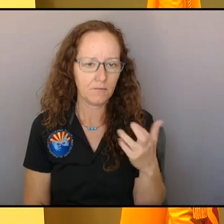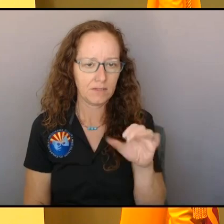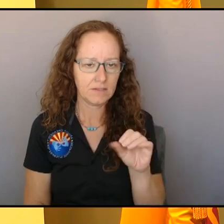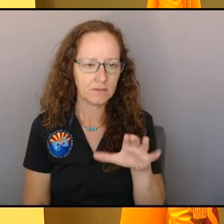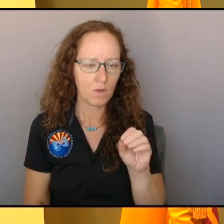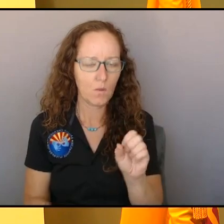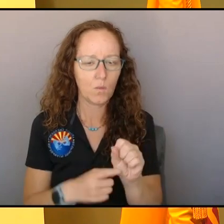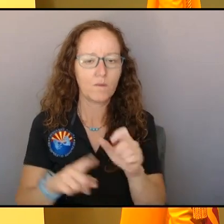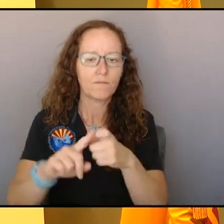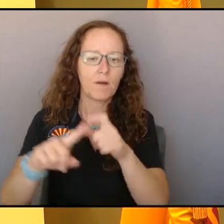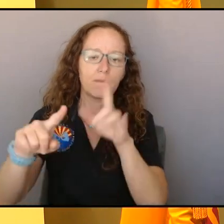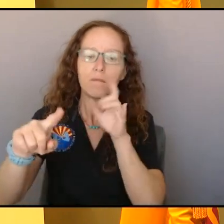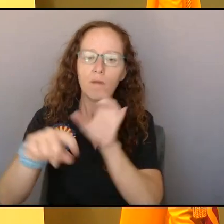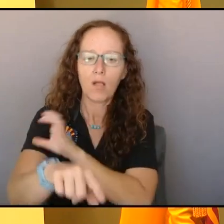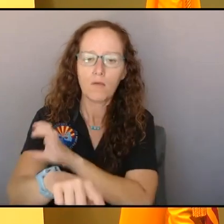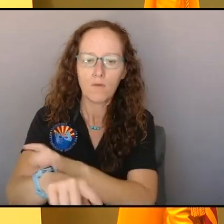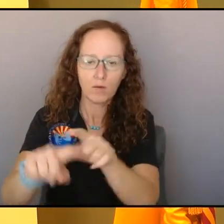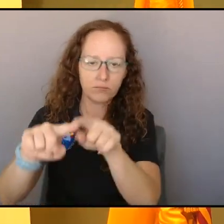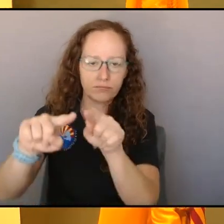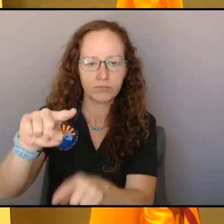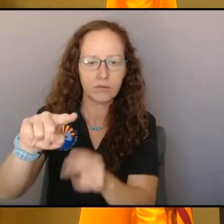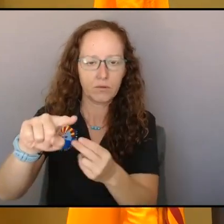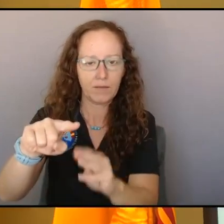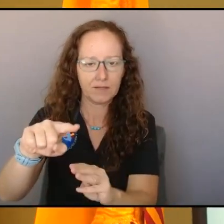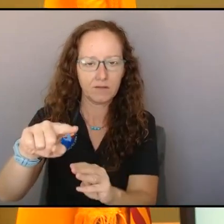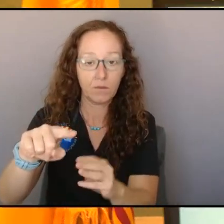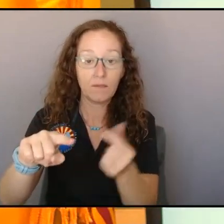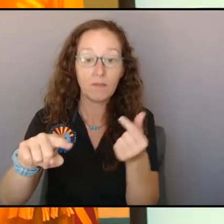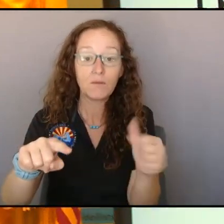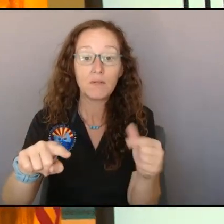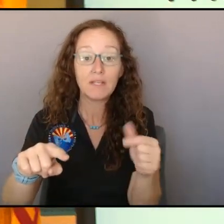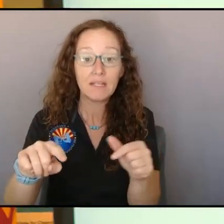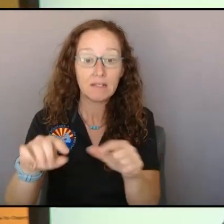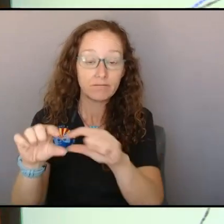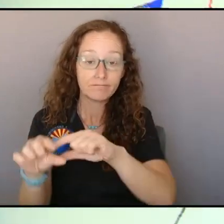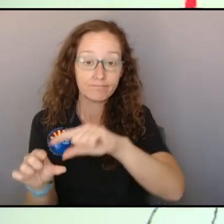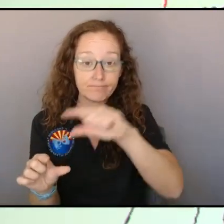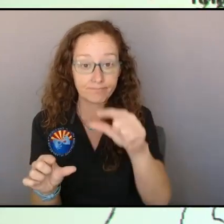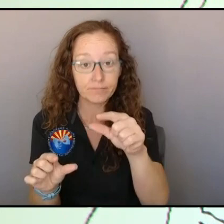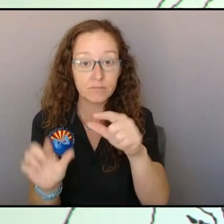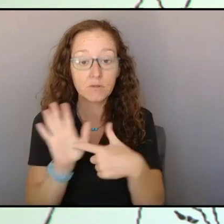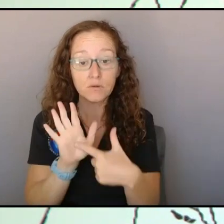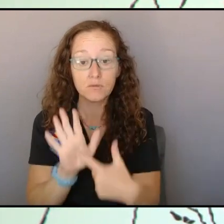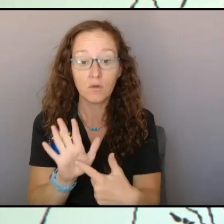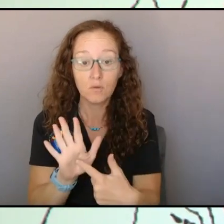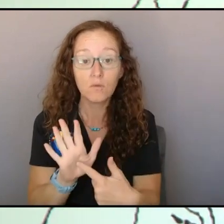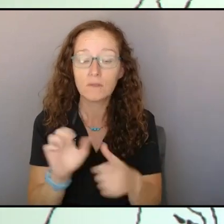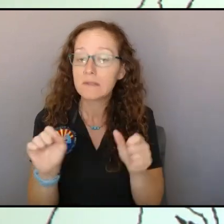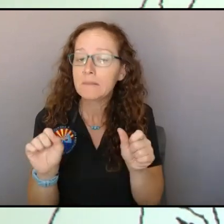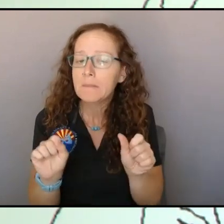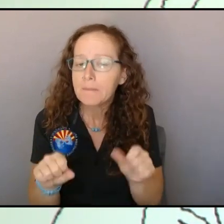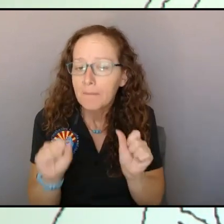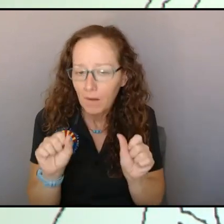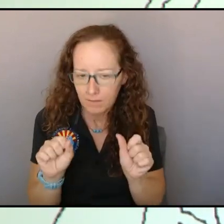footprint there of green and that's just indicative of the fact that there is those slight chances this afternoon of some